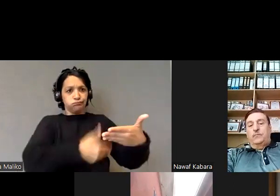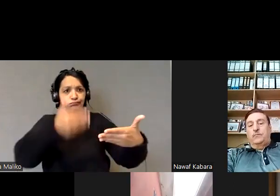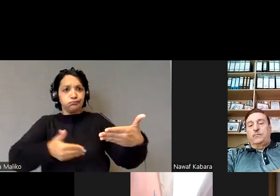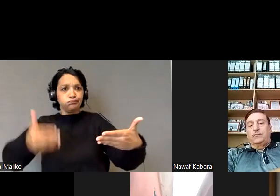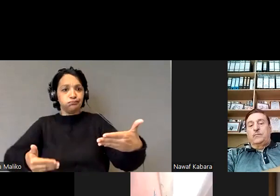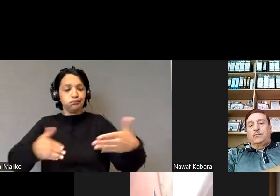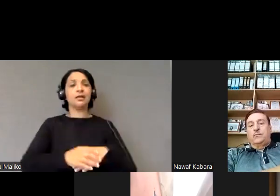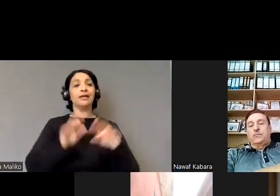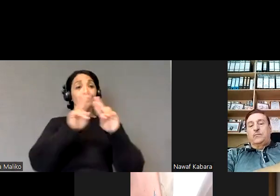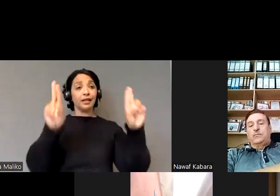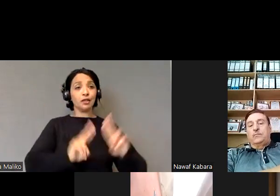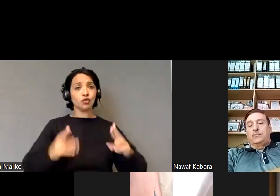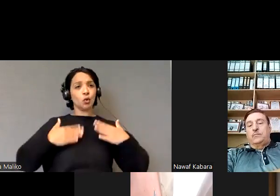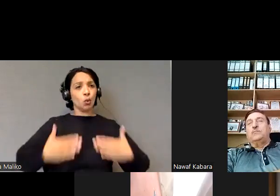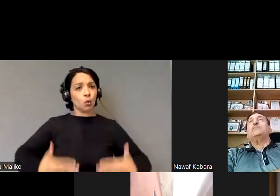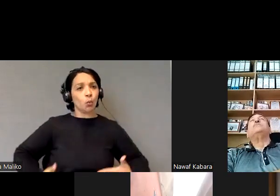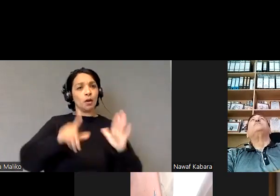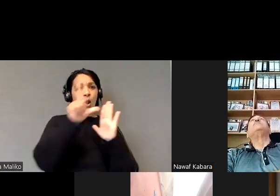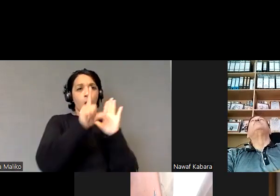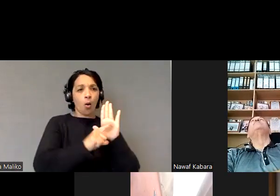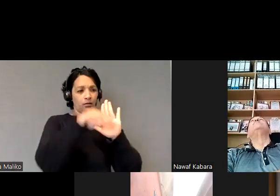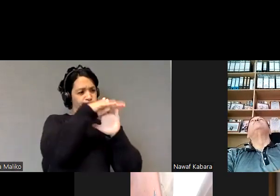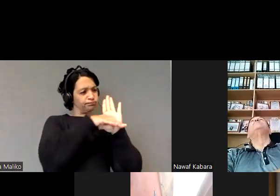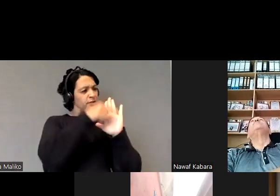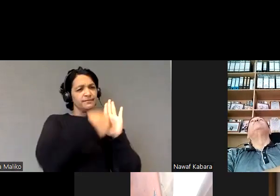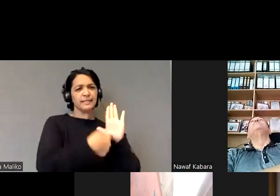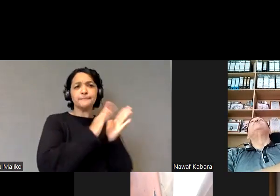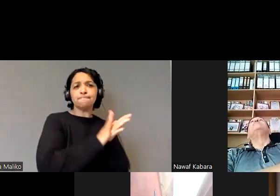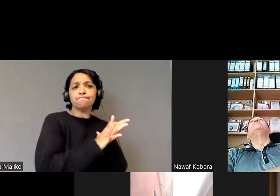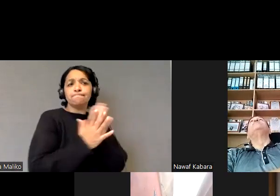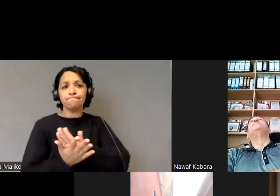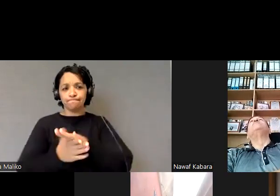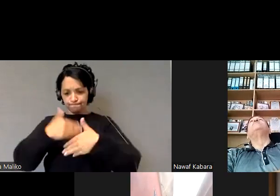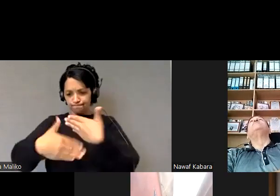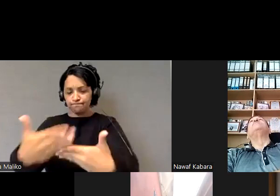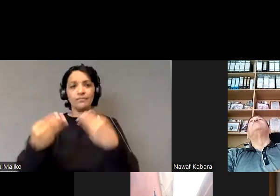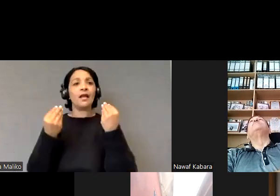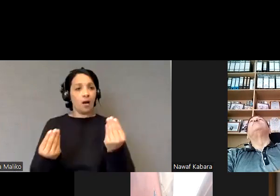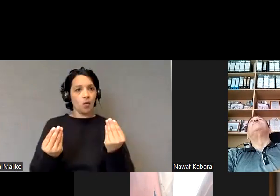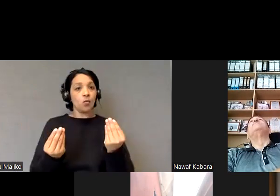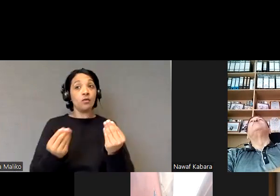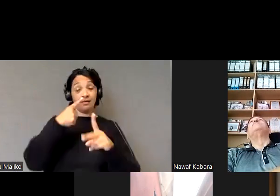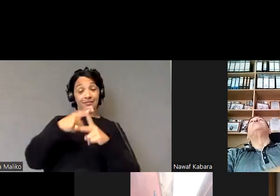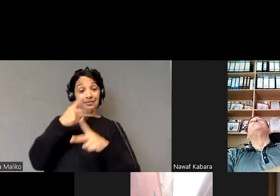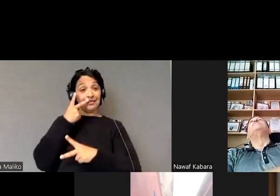lawfrom the disability perspective and we can try to discuss what we can do from the United Nations perspective.